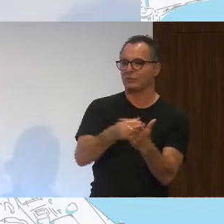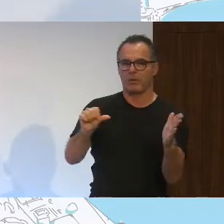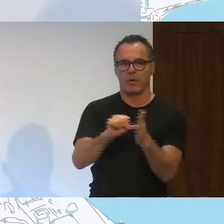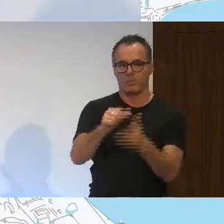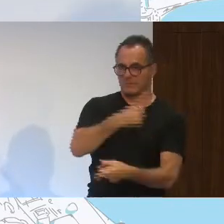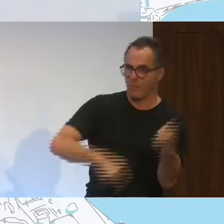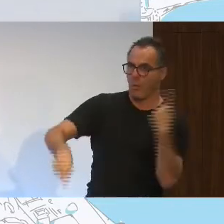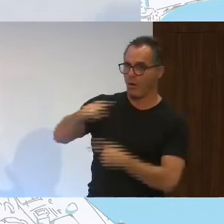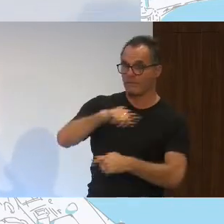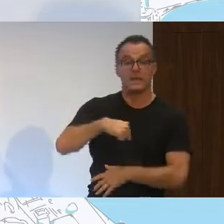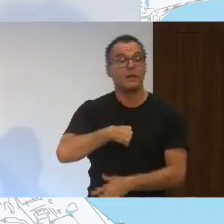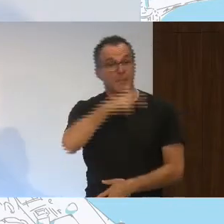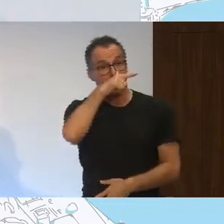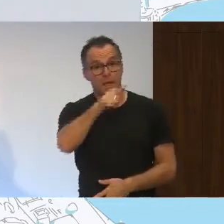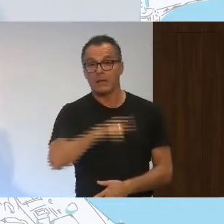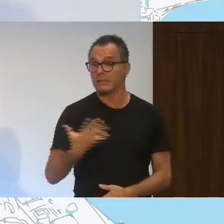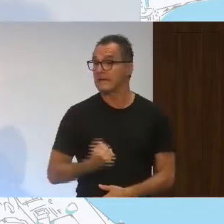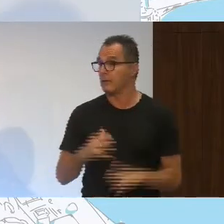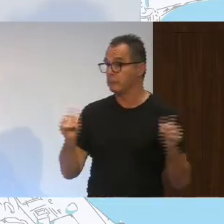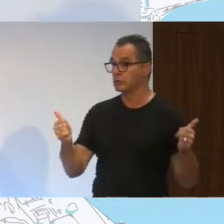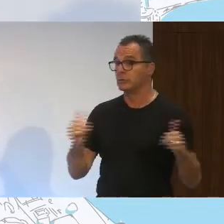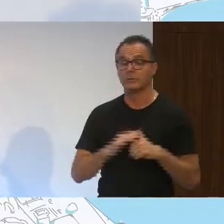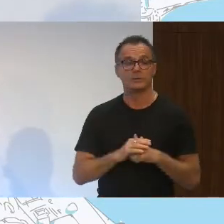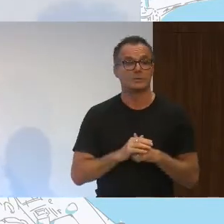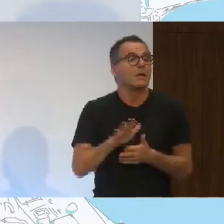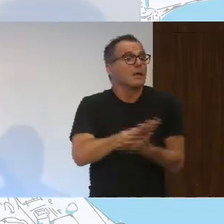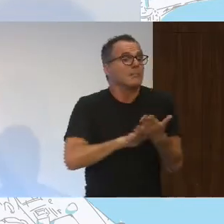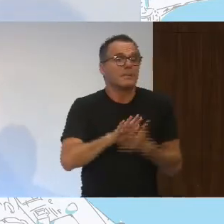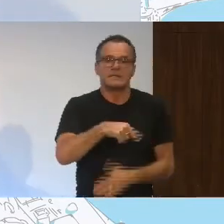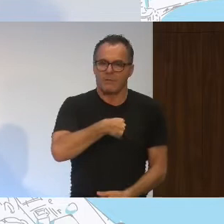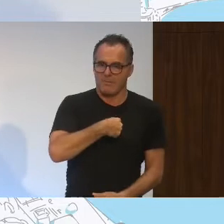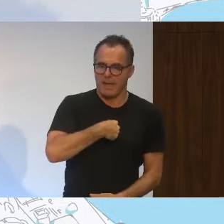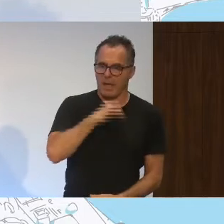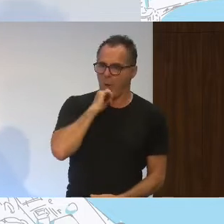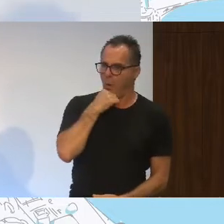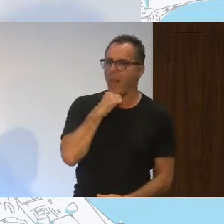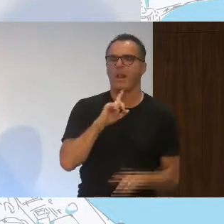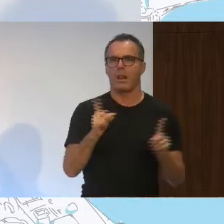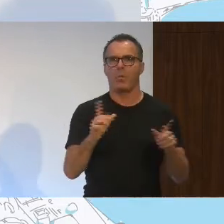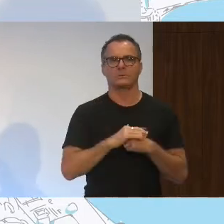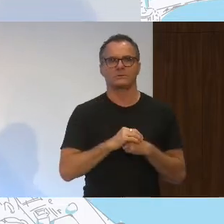I'm lucky I've got a reasonably good salary. For me. It means that I'm going to have to have, you know, maybe the of less cinema trip,